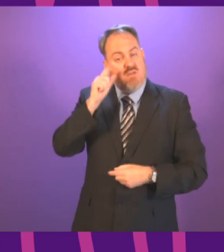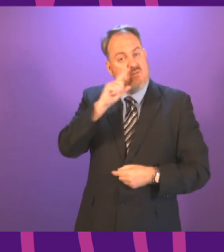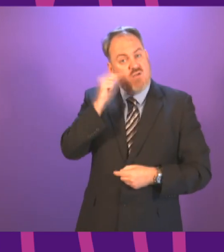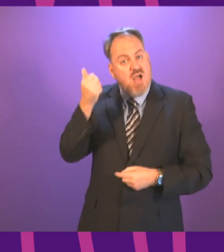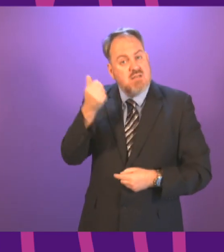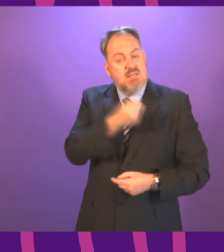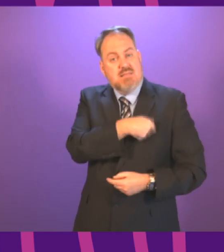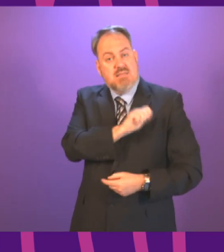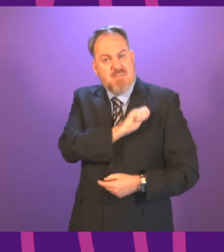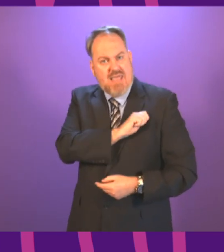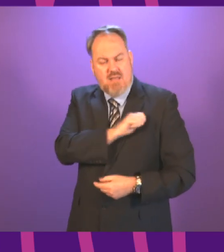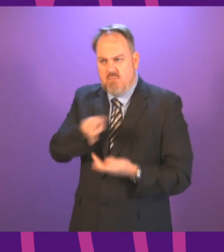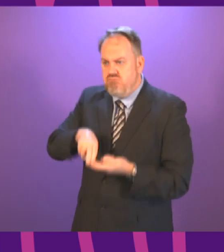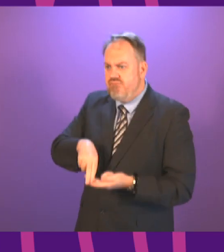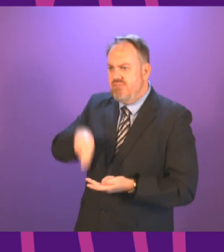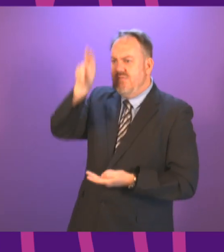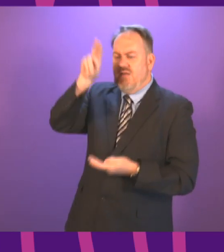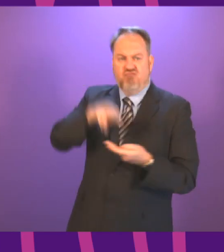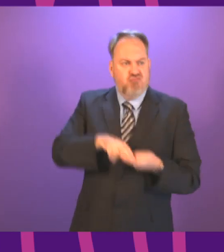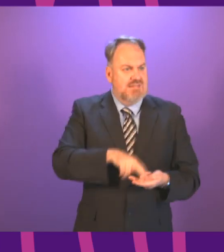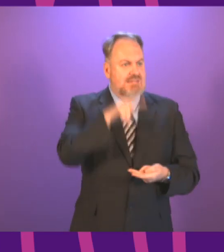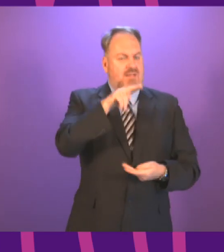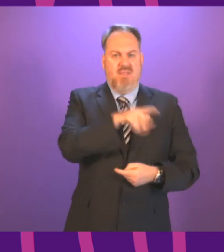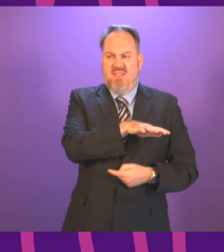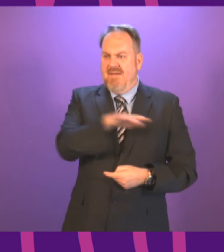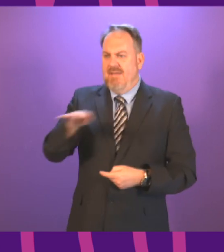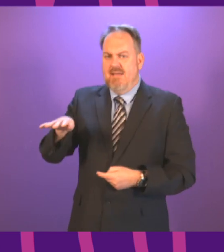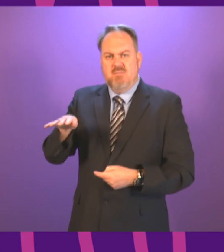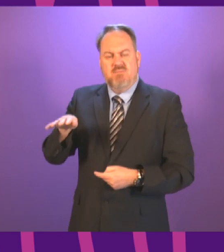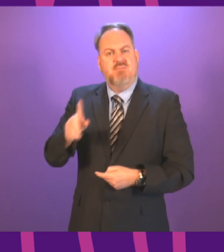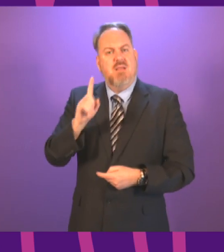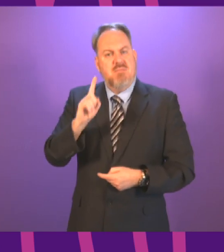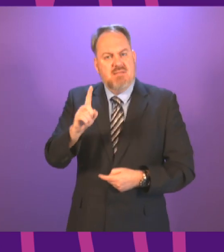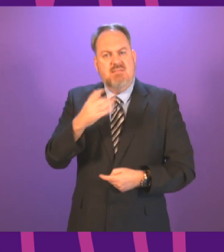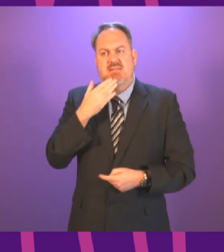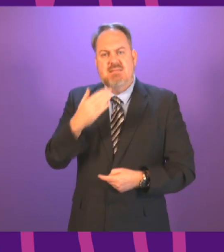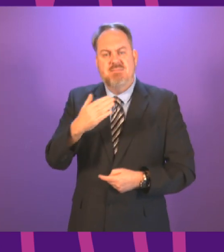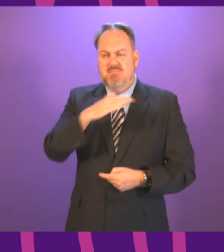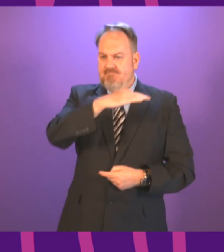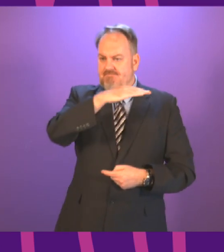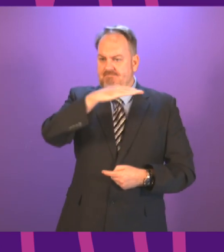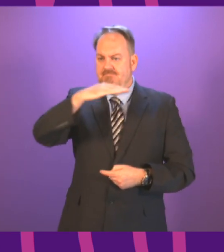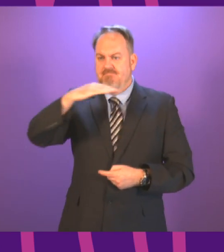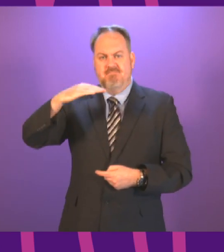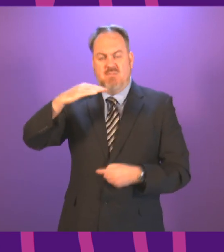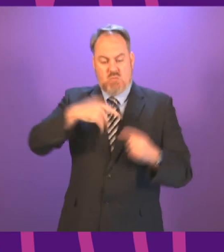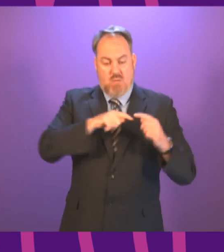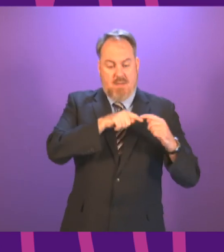Spain, for example—a sharp rise in cases being followed by a flattening of cases and